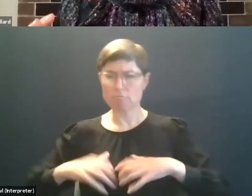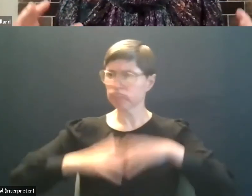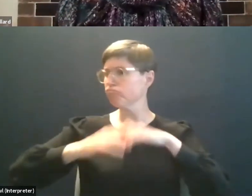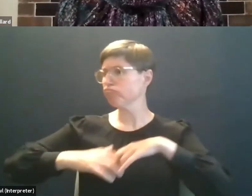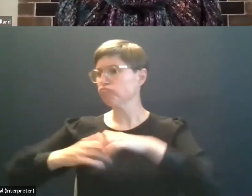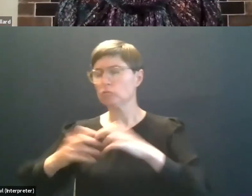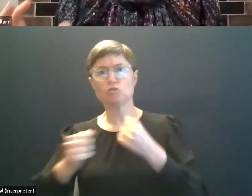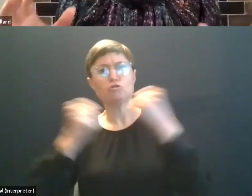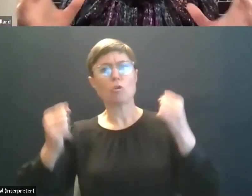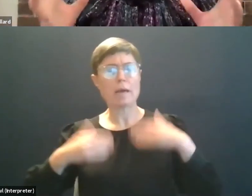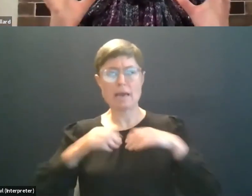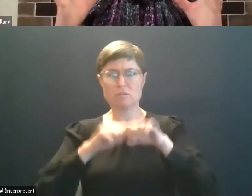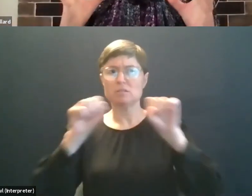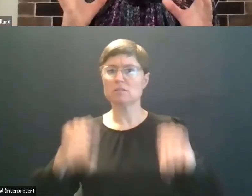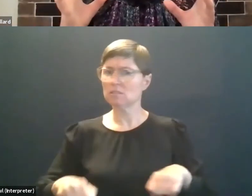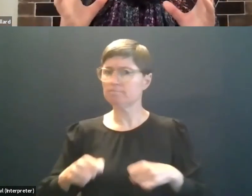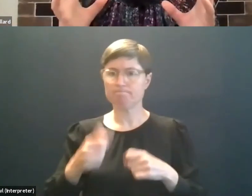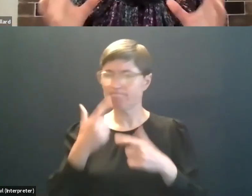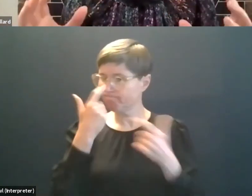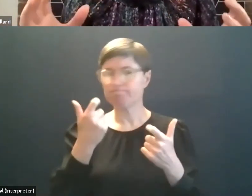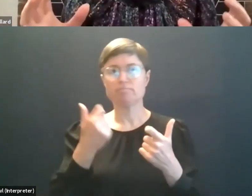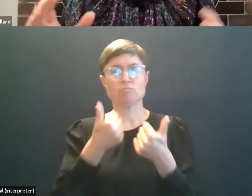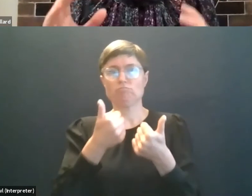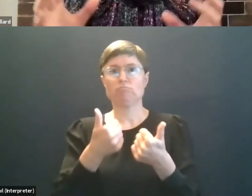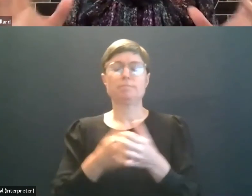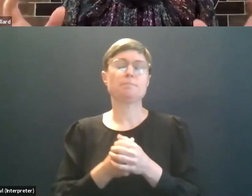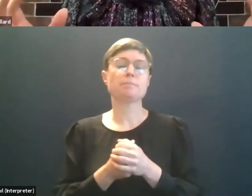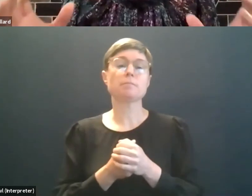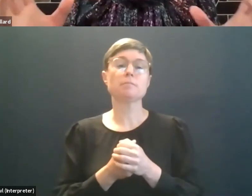in good stead. What should we learn from that and think about